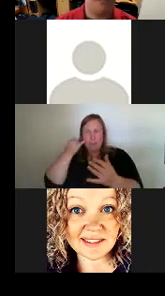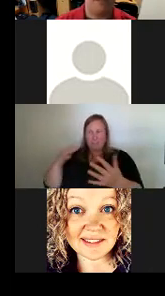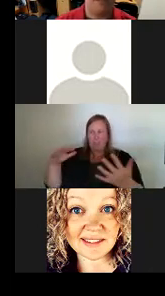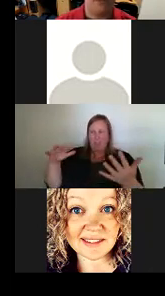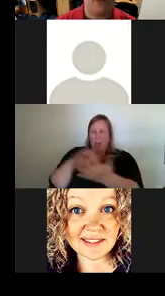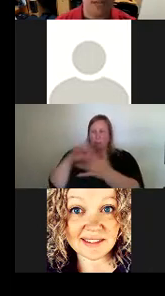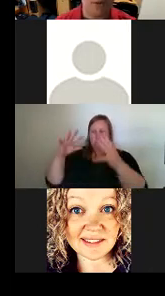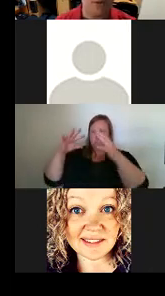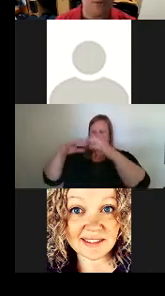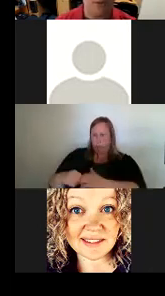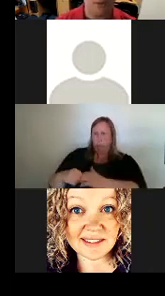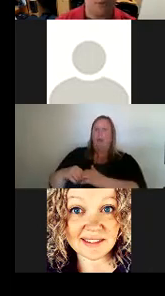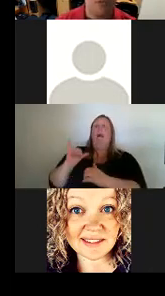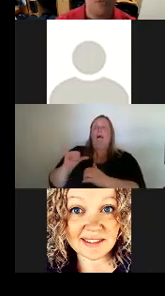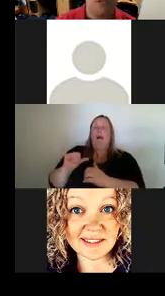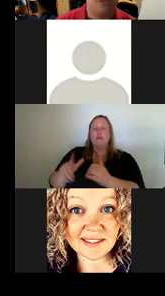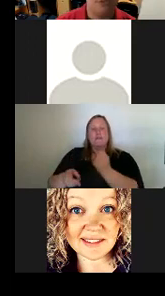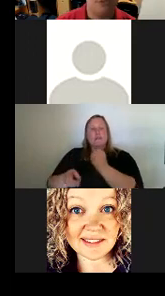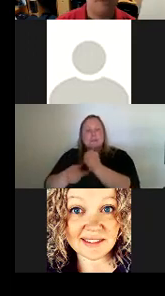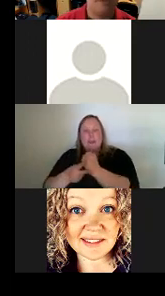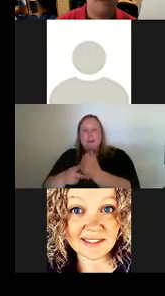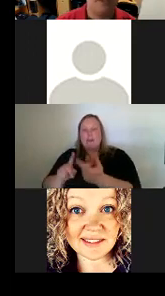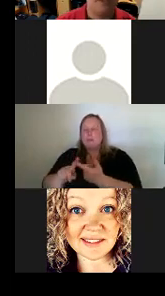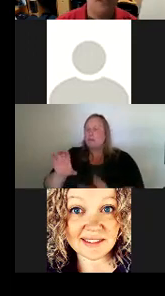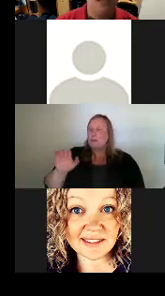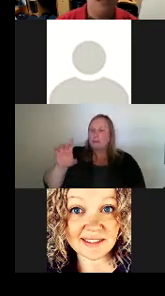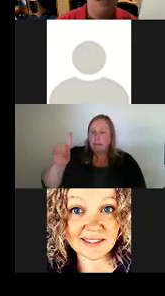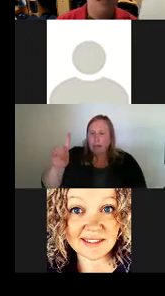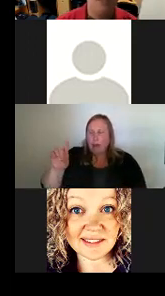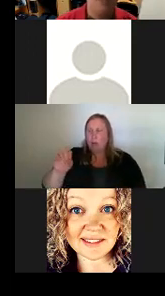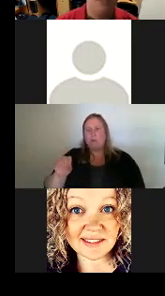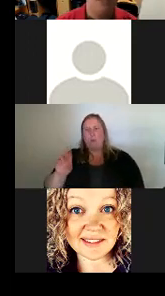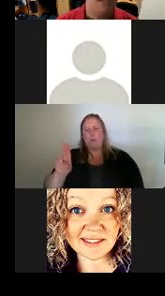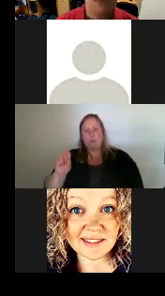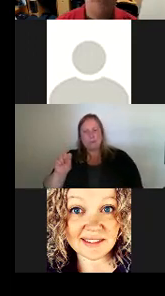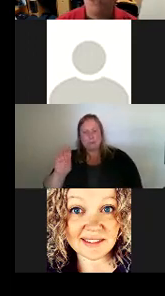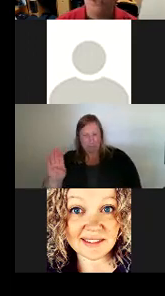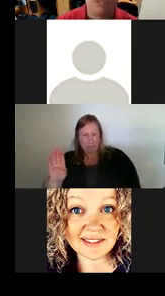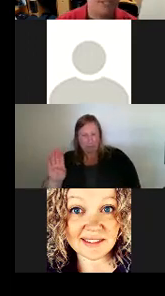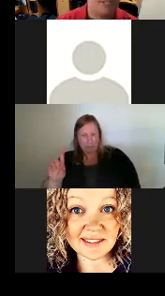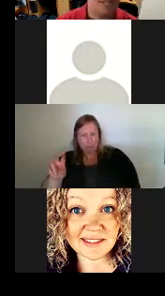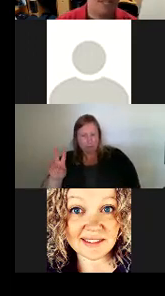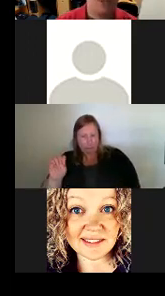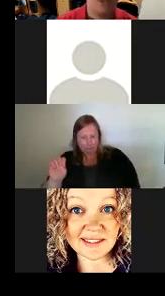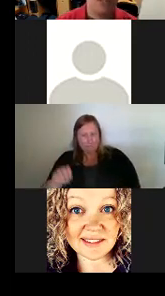UP TO A CLOUD OR A LOCAL STORAGE DRIVE. YOU WANT TO MAKE SURE YOU ARE ADJUSTING SETTINGS ACCORDING